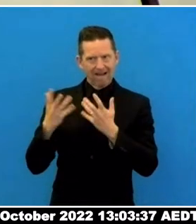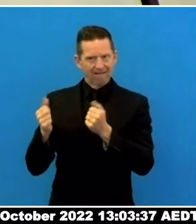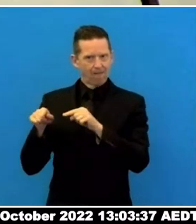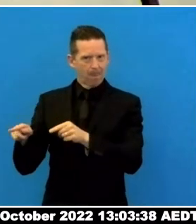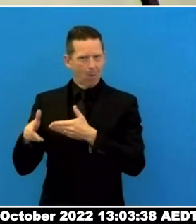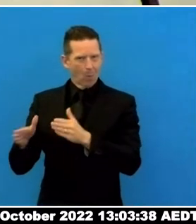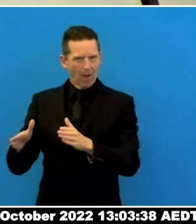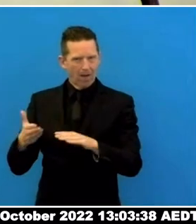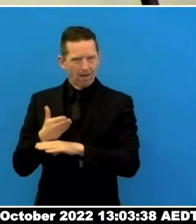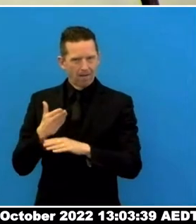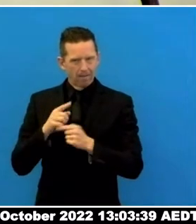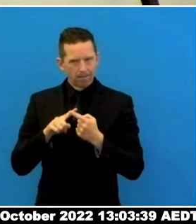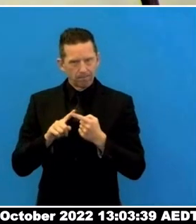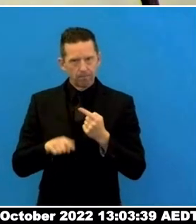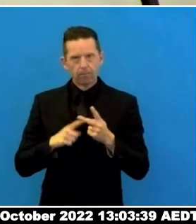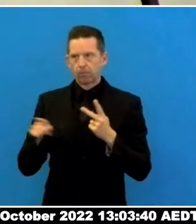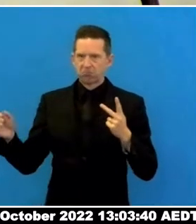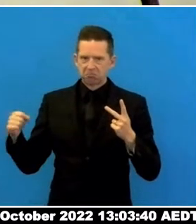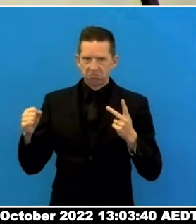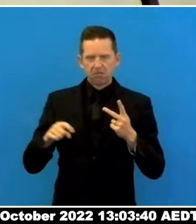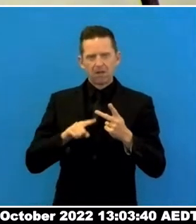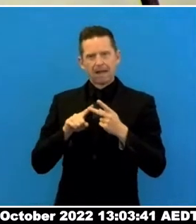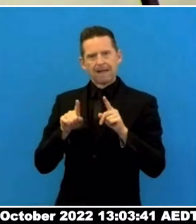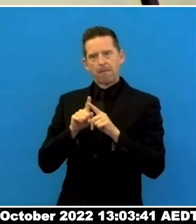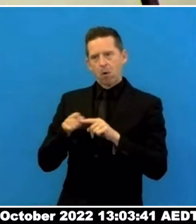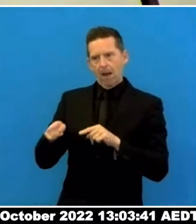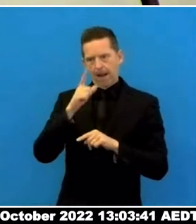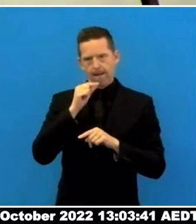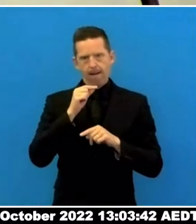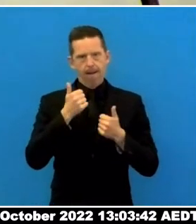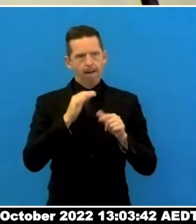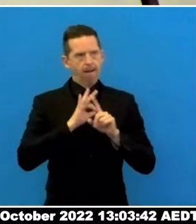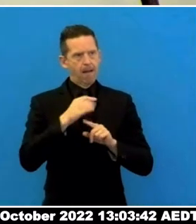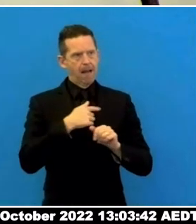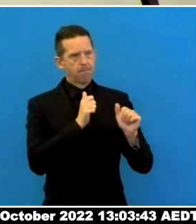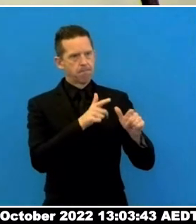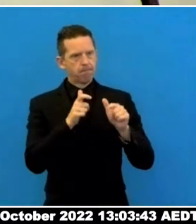being able to get to the services that they need and, as you say, are entitled to.